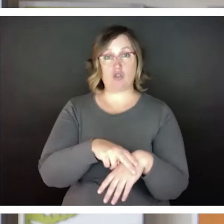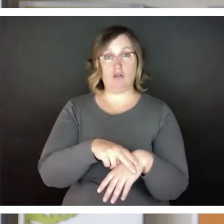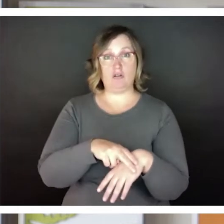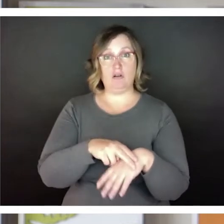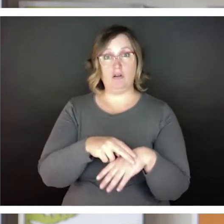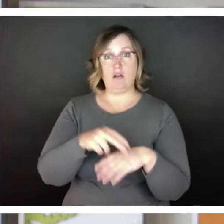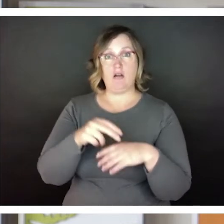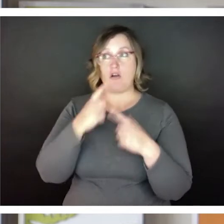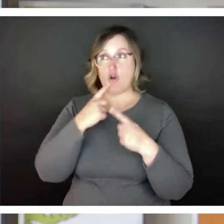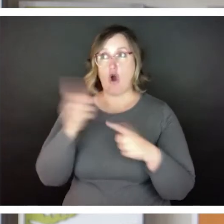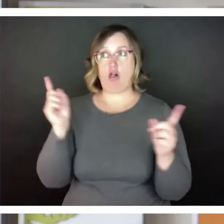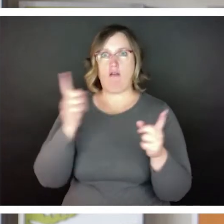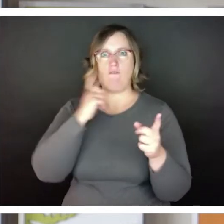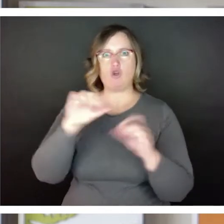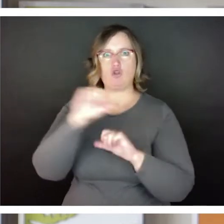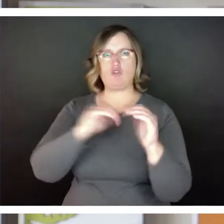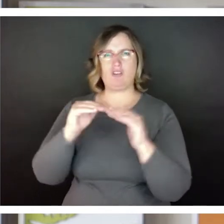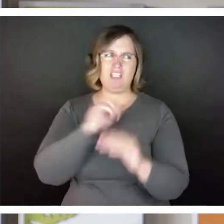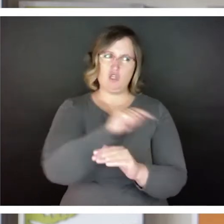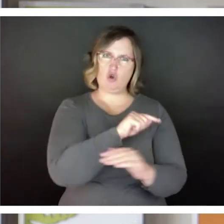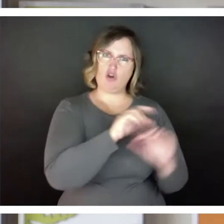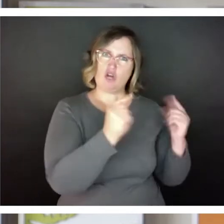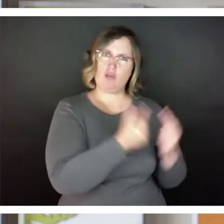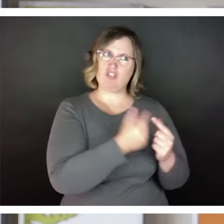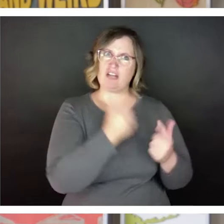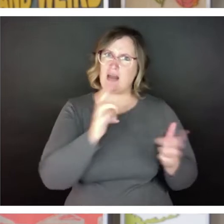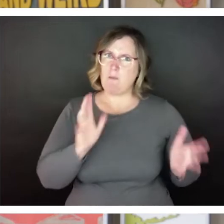will your generation have edged us closer to something better?